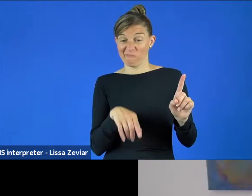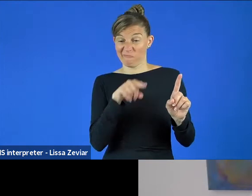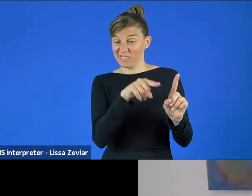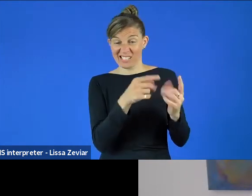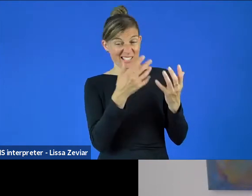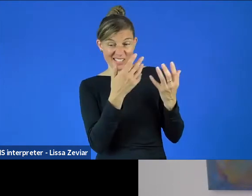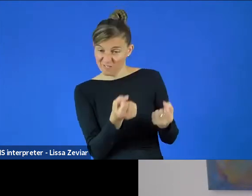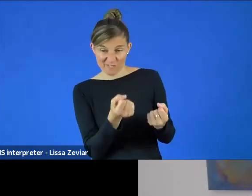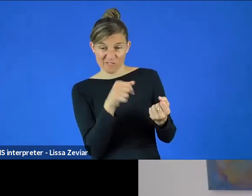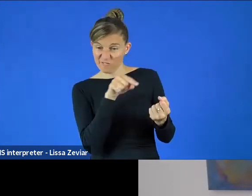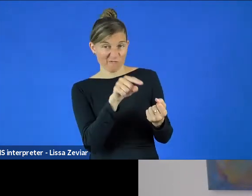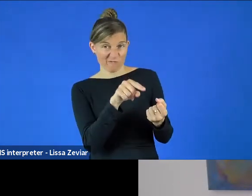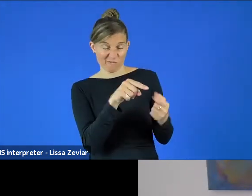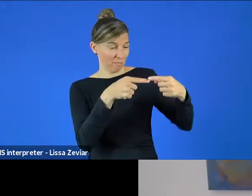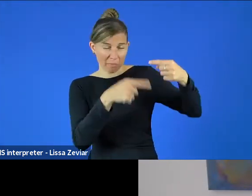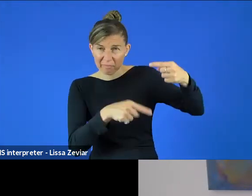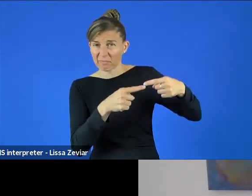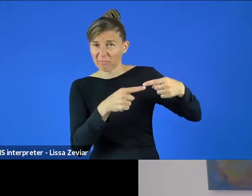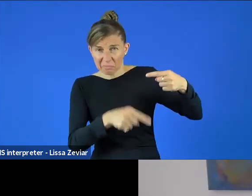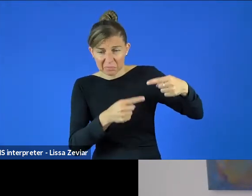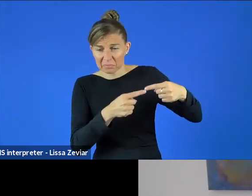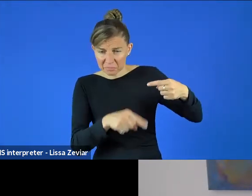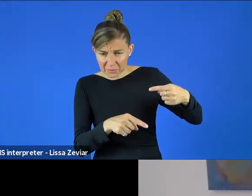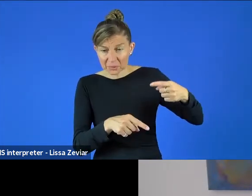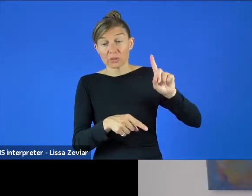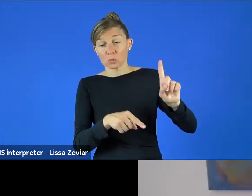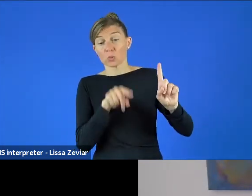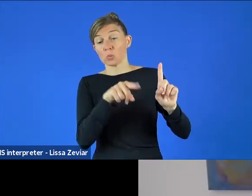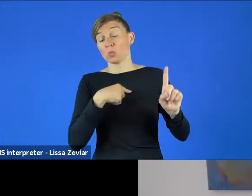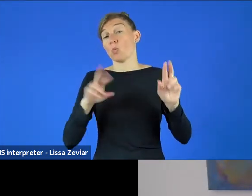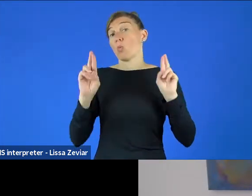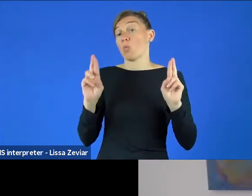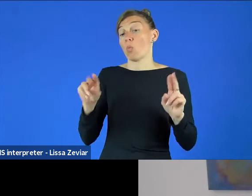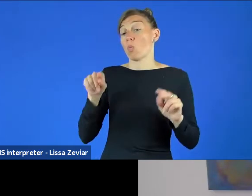or a standardisation done for that purpose. But the process is ongoing.